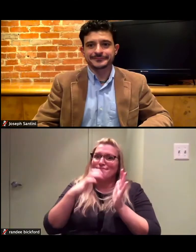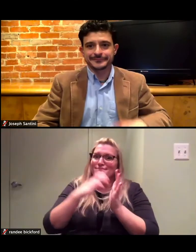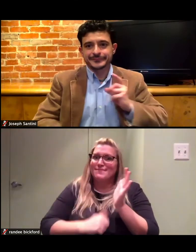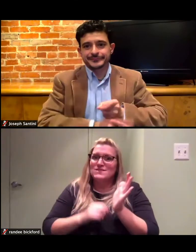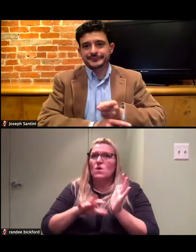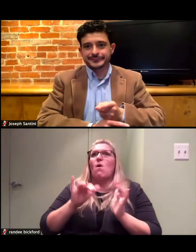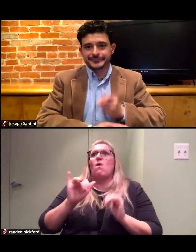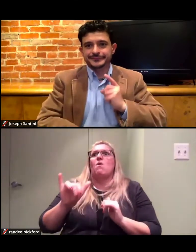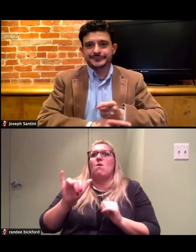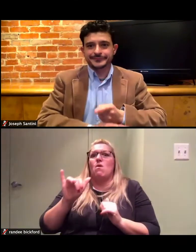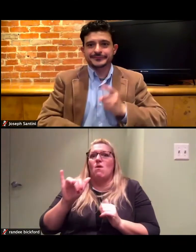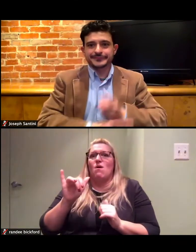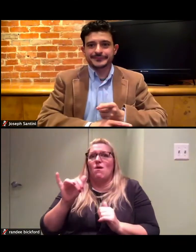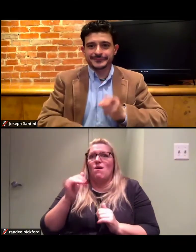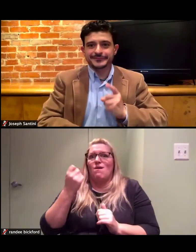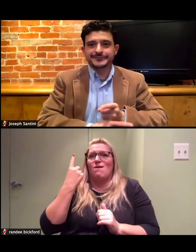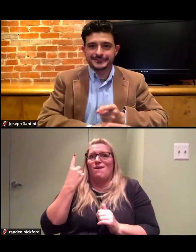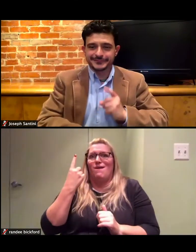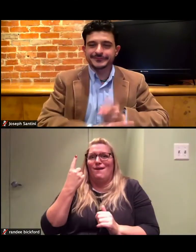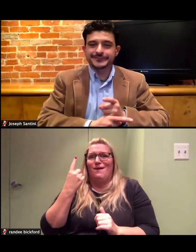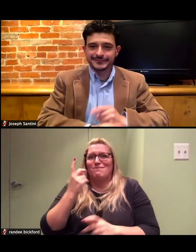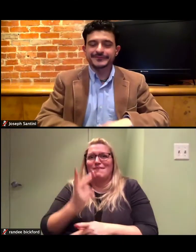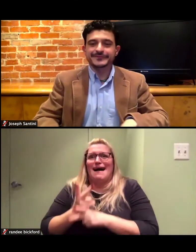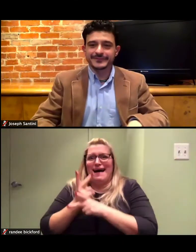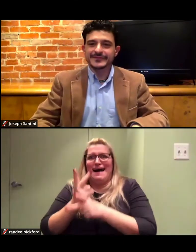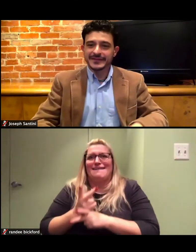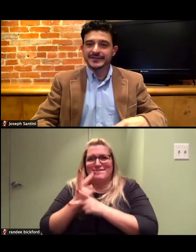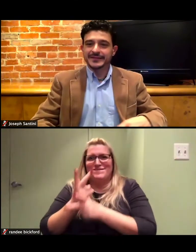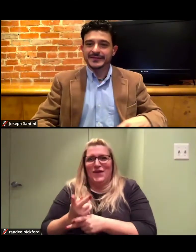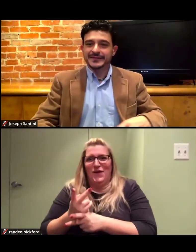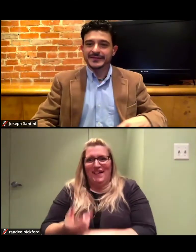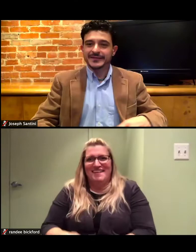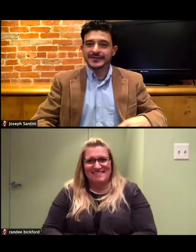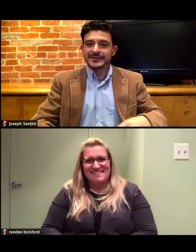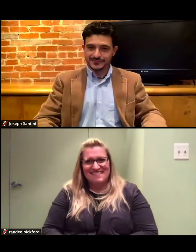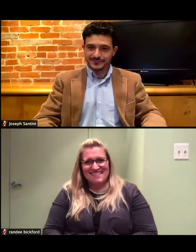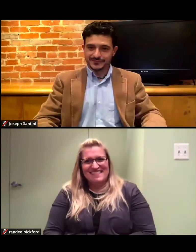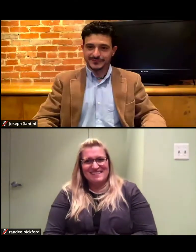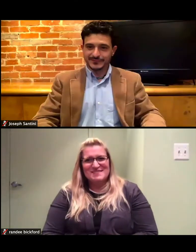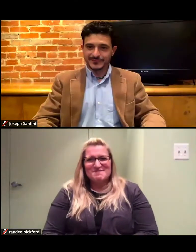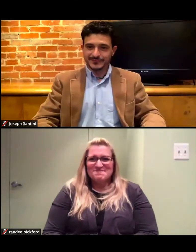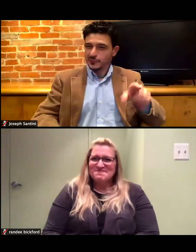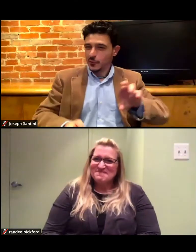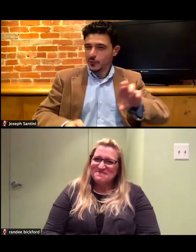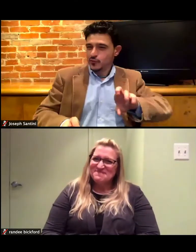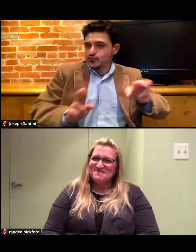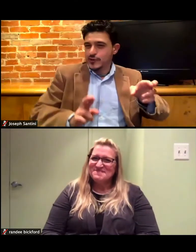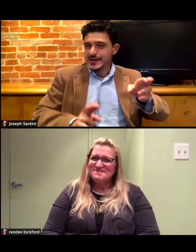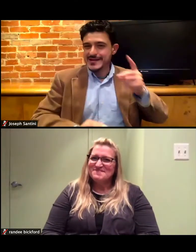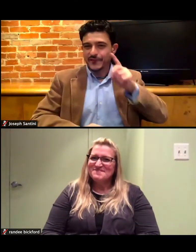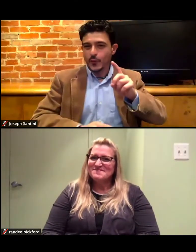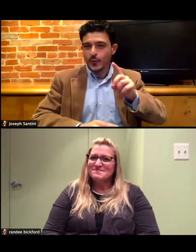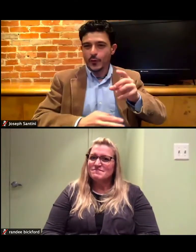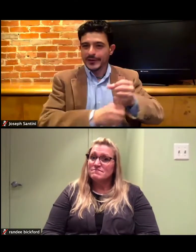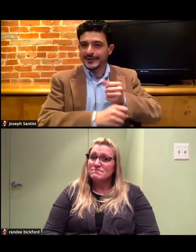if something came out of their cheque because they forgot to put something on the paper, like put down a date,